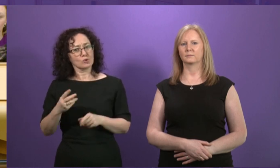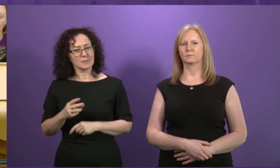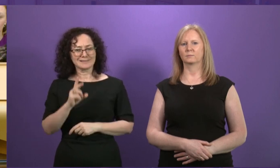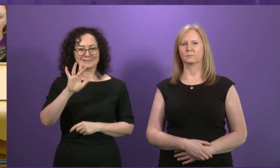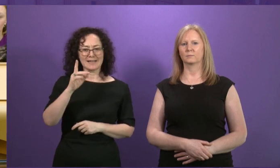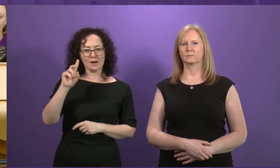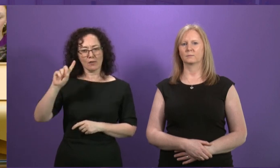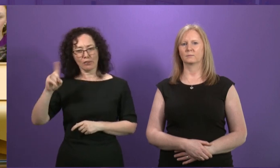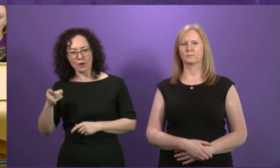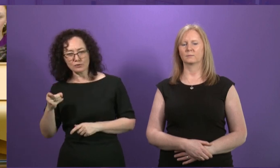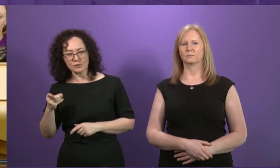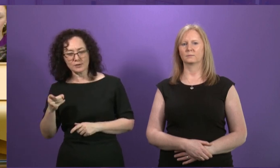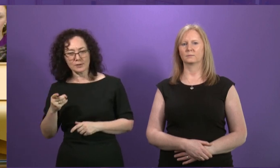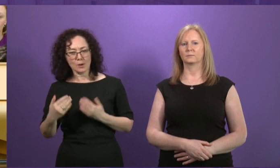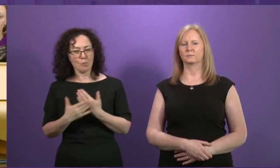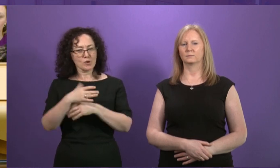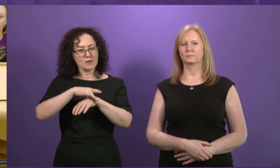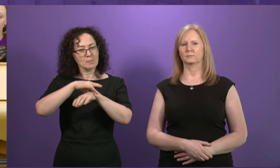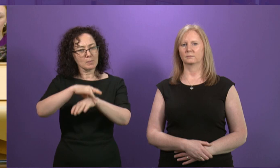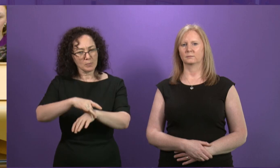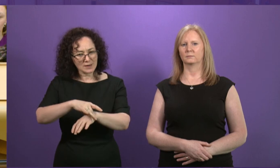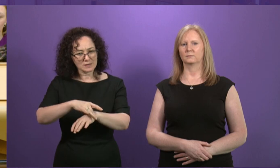figure is 27,000, as we work towards the target of 30,000.